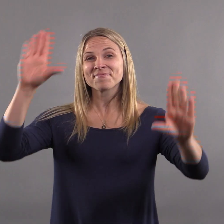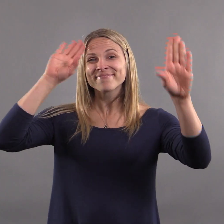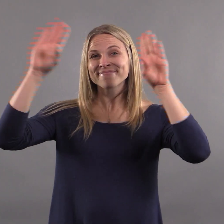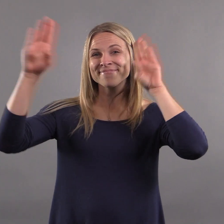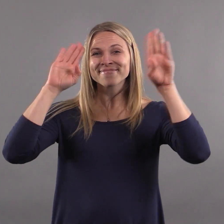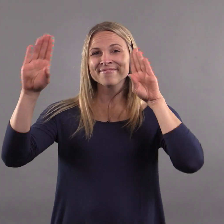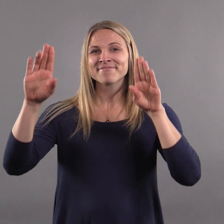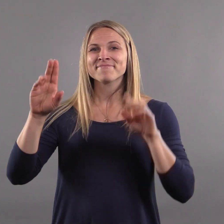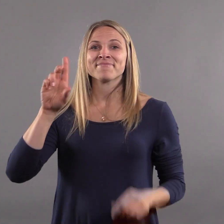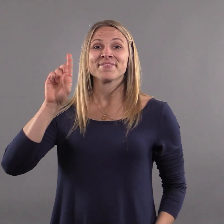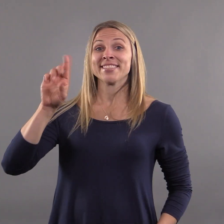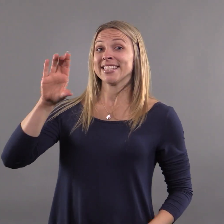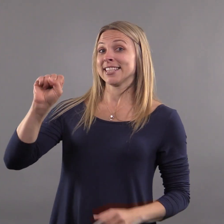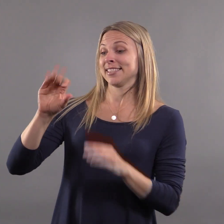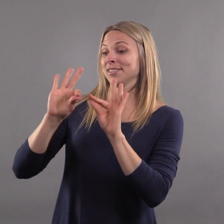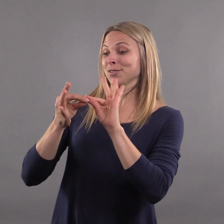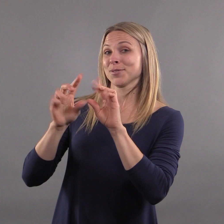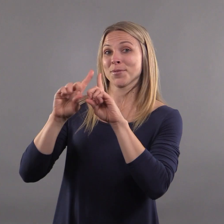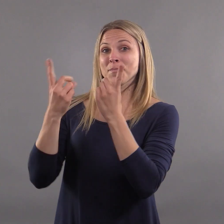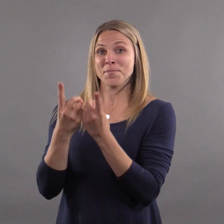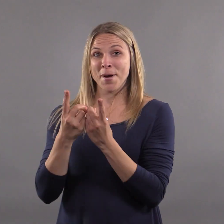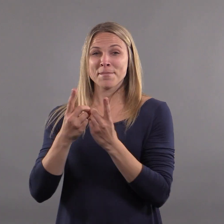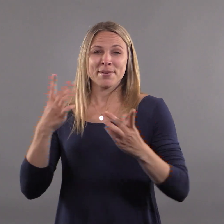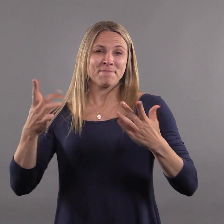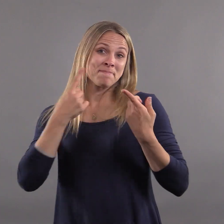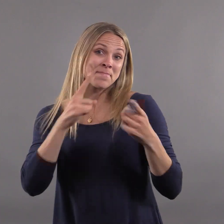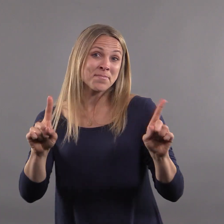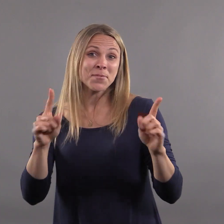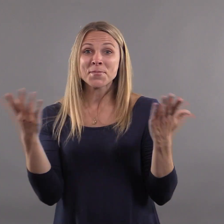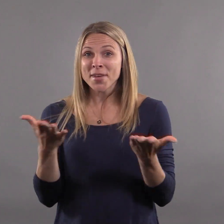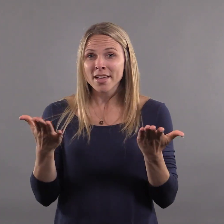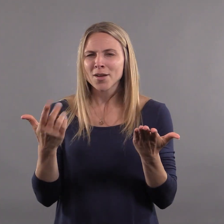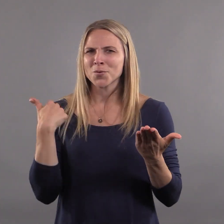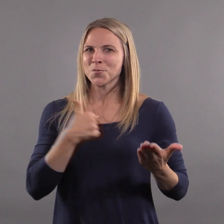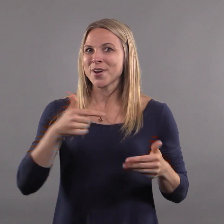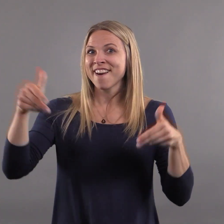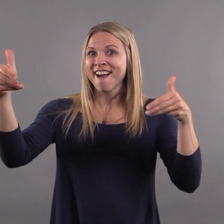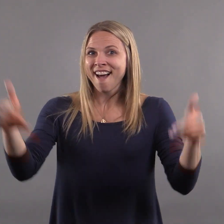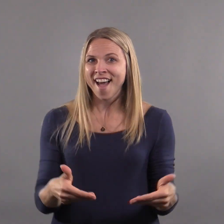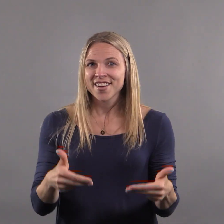Hello! DCS Interpreting Department is hiring a staff interpreter.